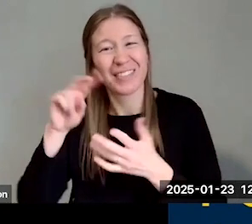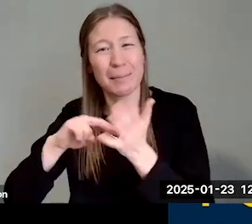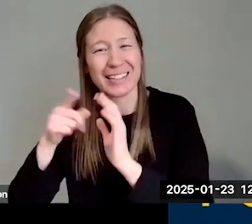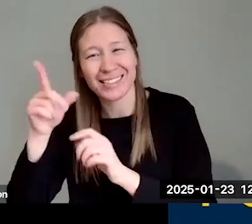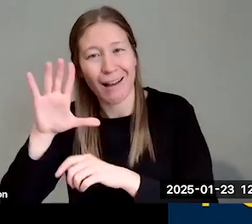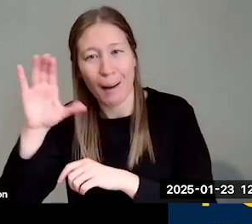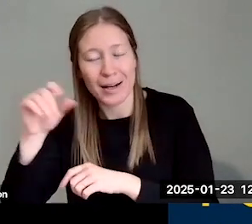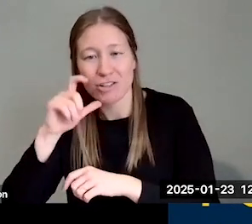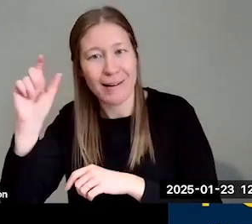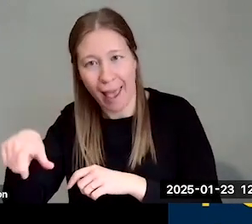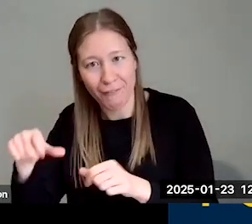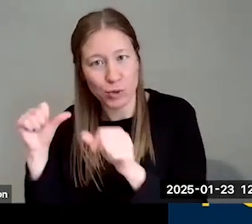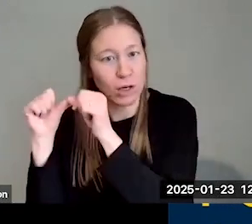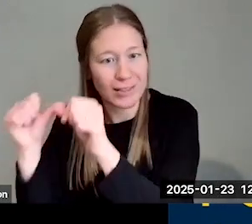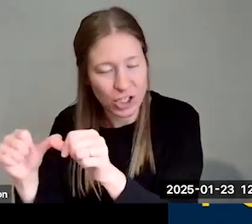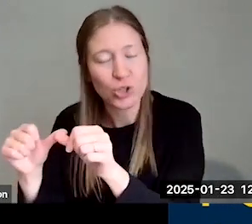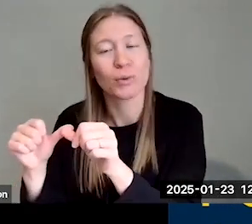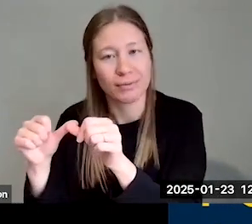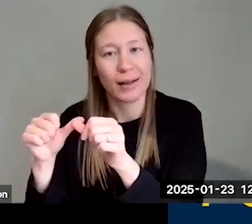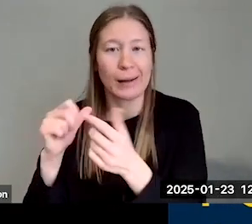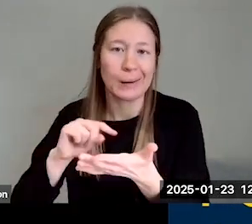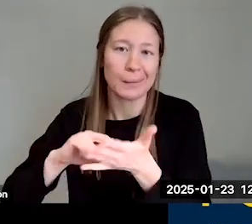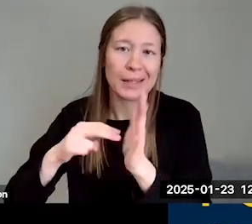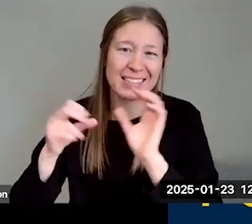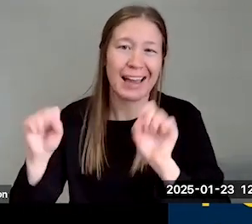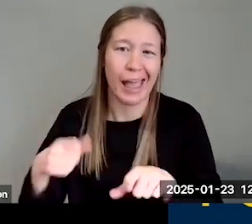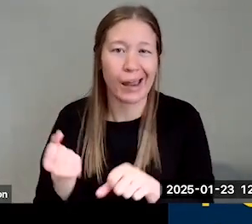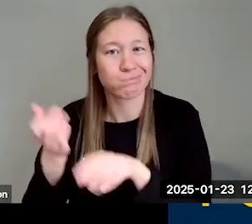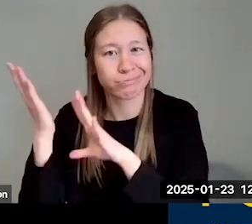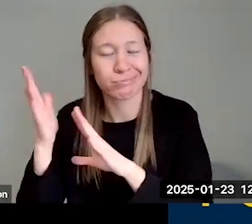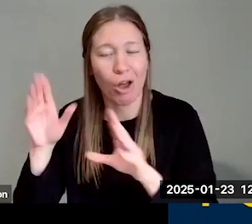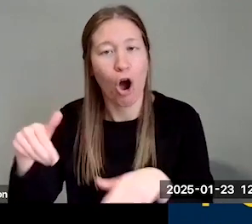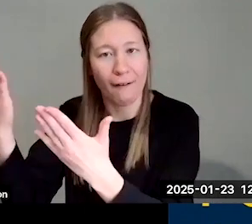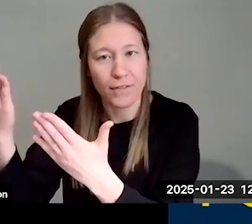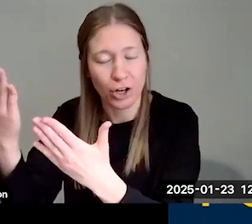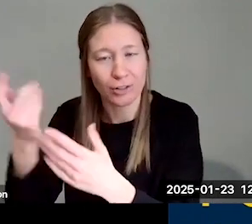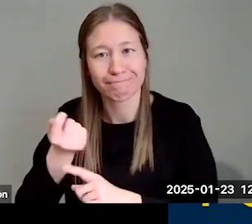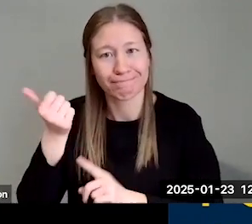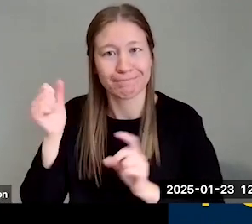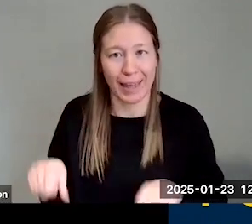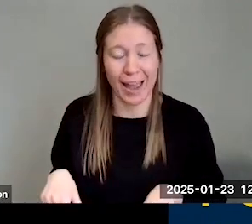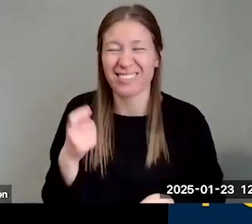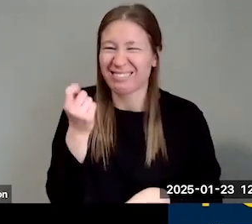They can at that point rescind that job offer, but that is a very limited situation.